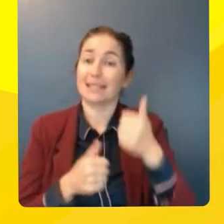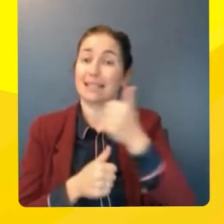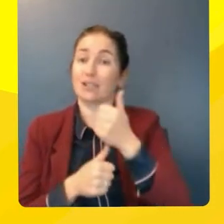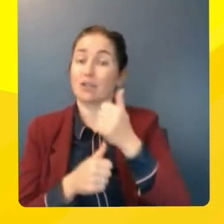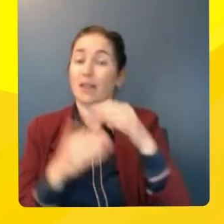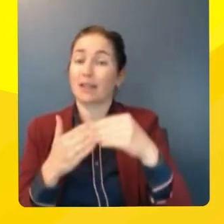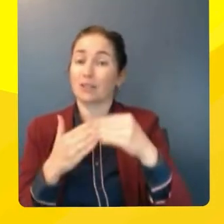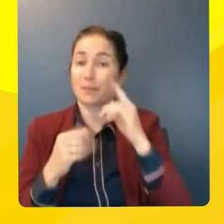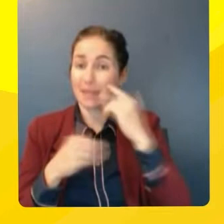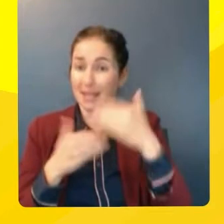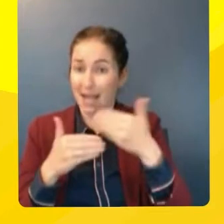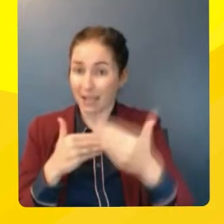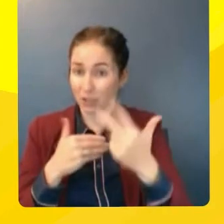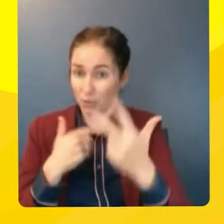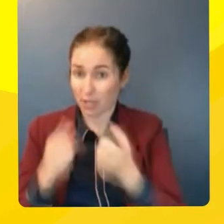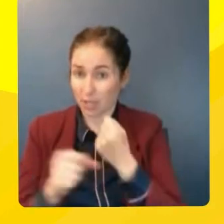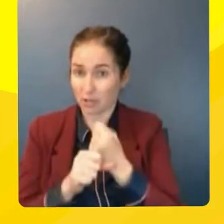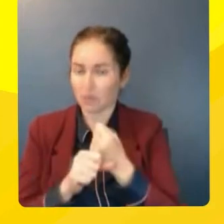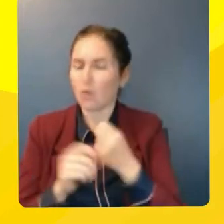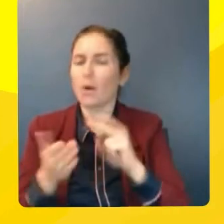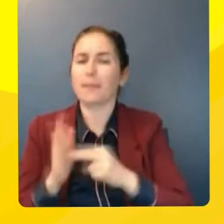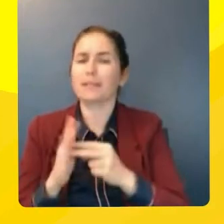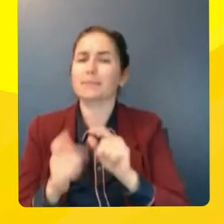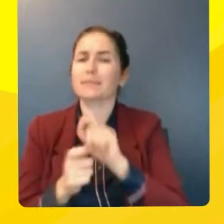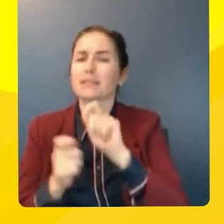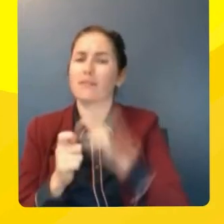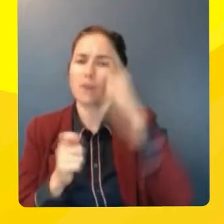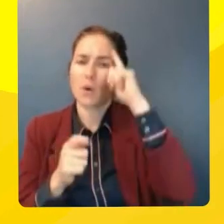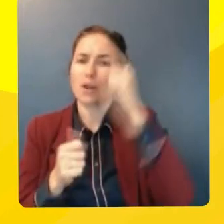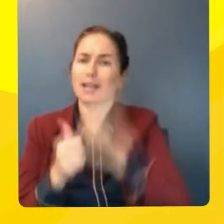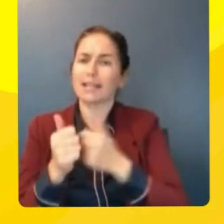What does it mean specifically for each SVP and director in